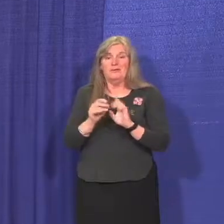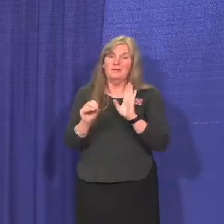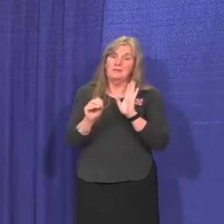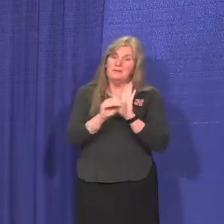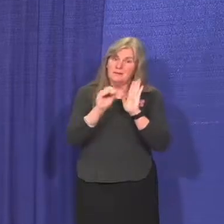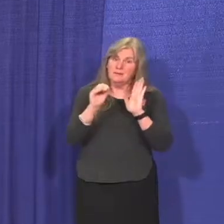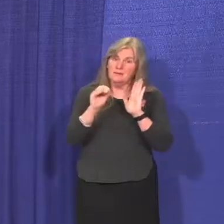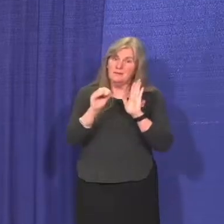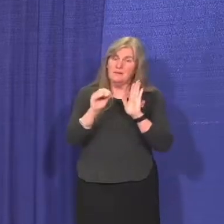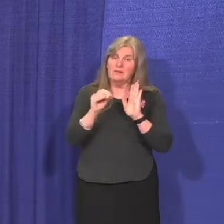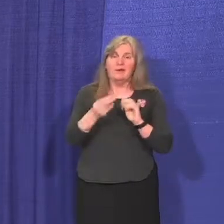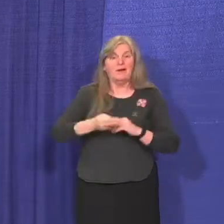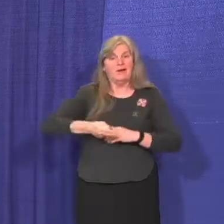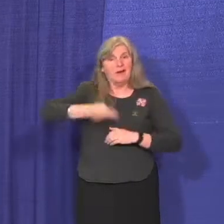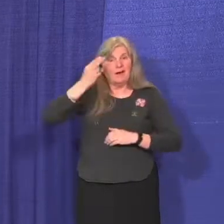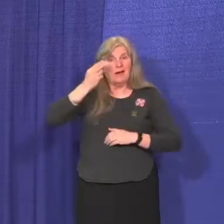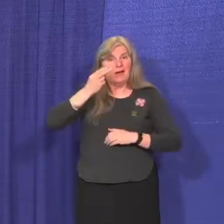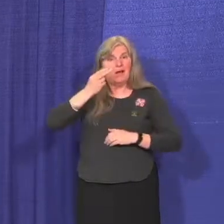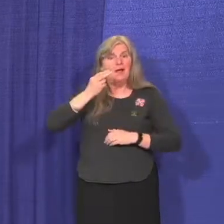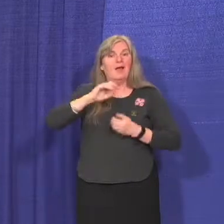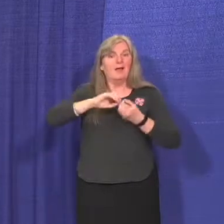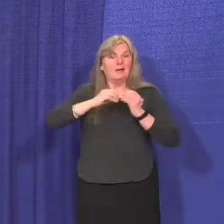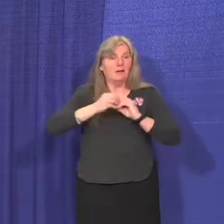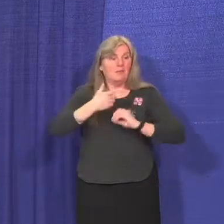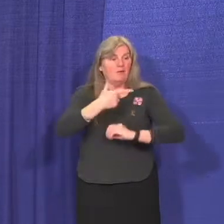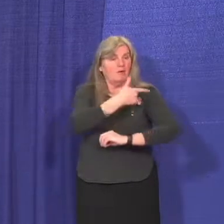Doctor Hanley has been working with all the chief medical